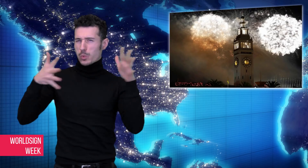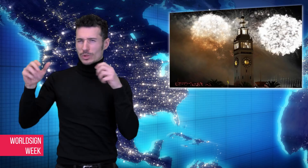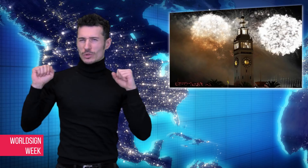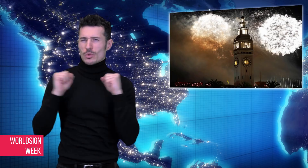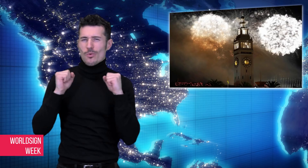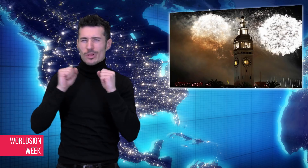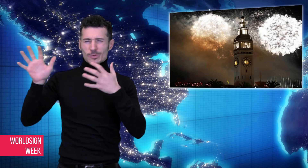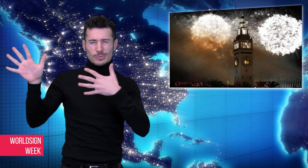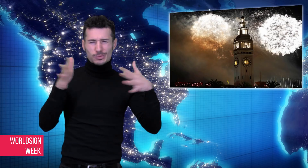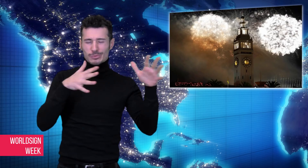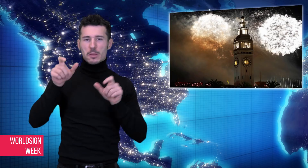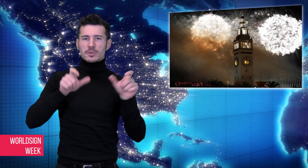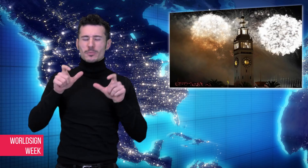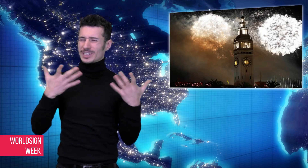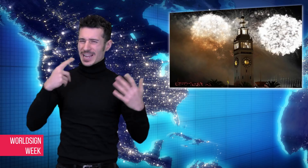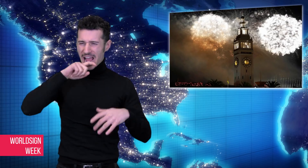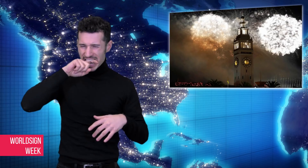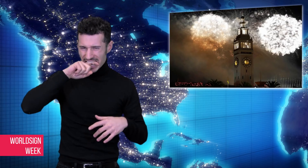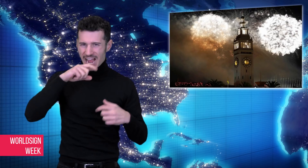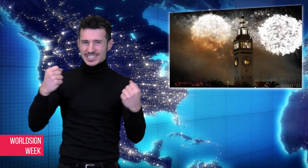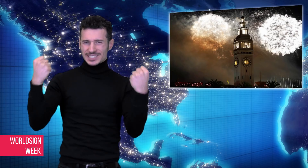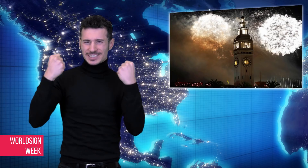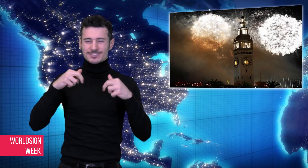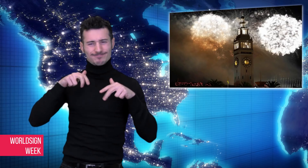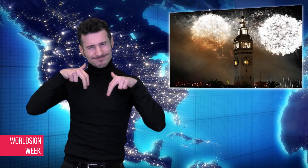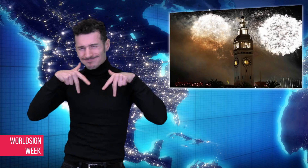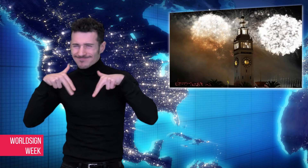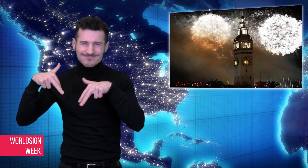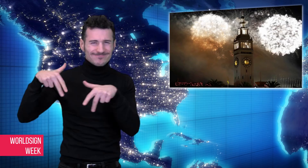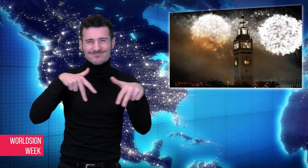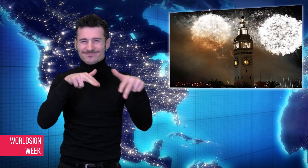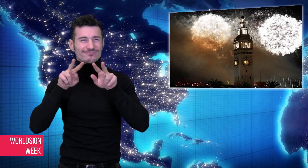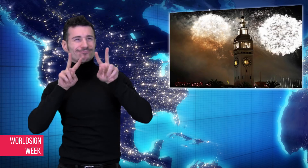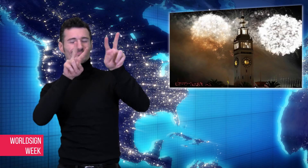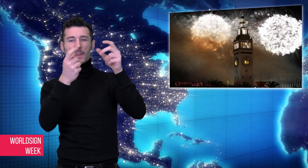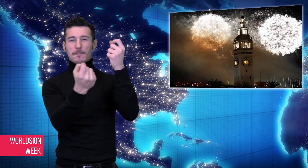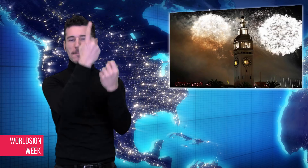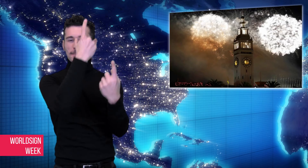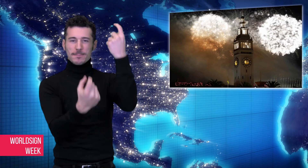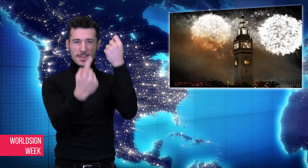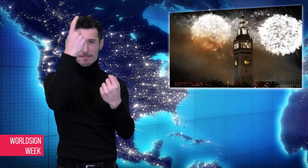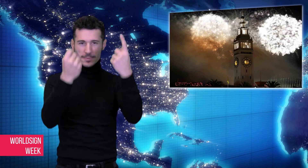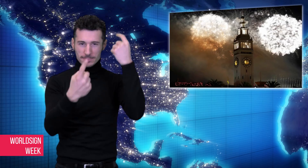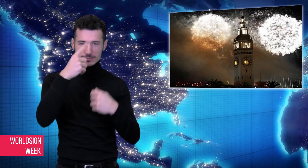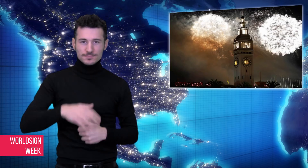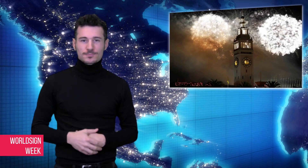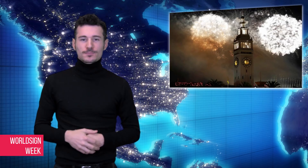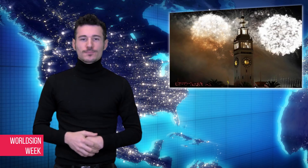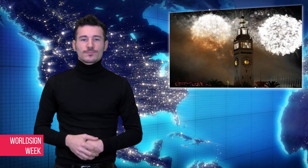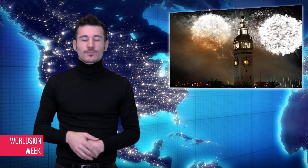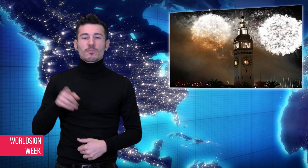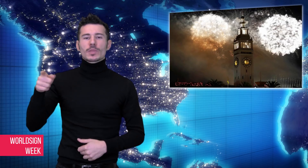attend outdoor performances. The Maasai tribe danced a traditional routine to